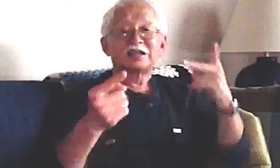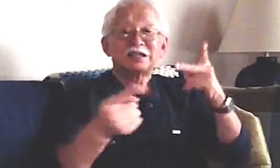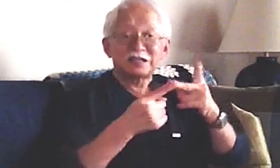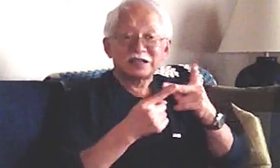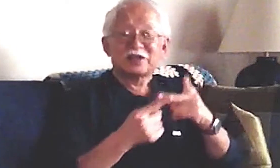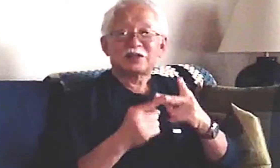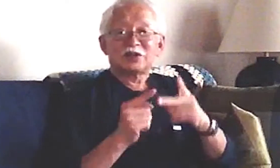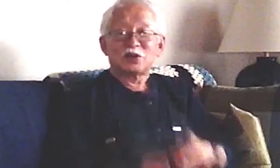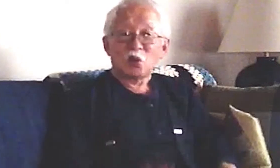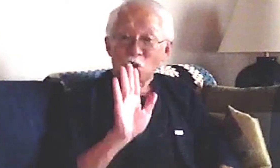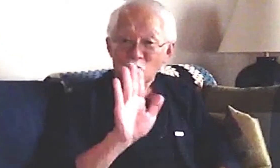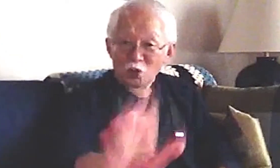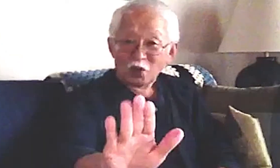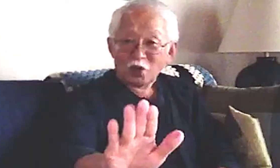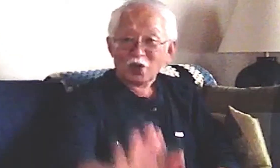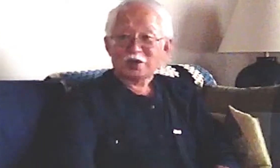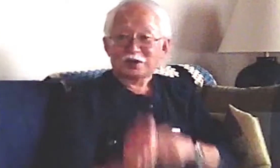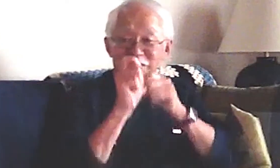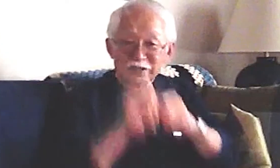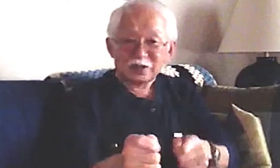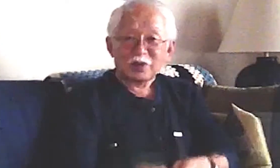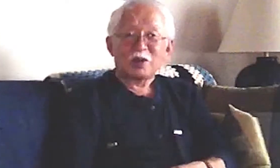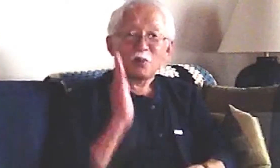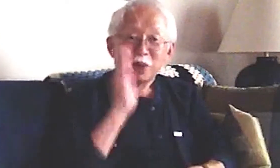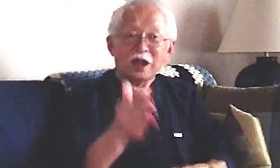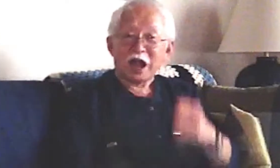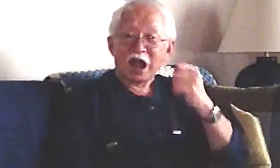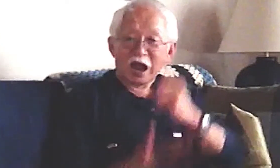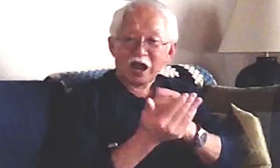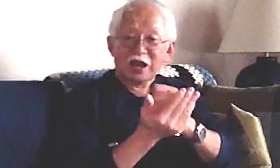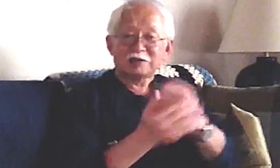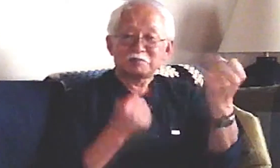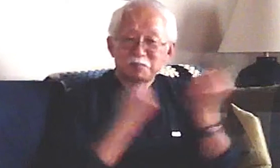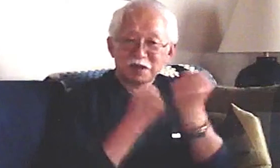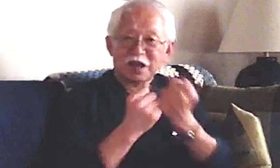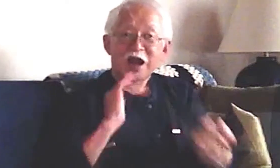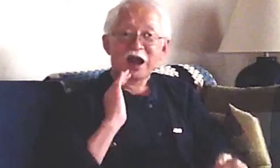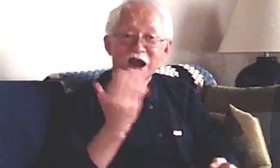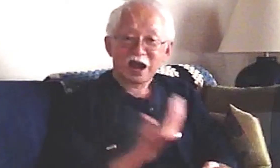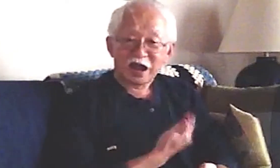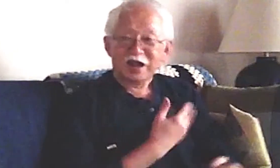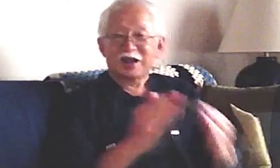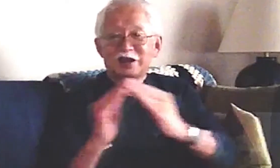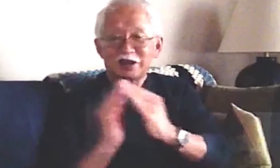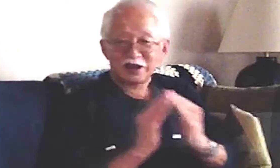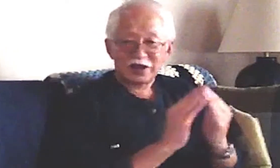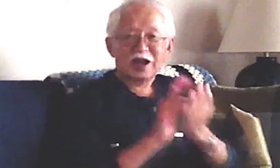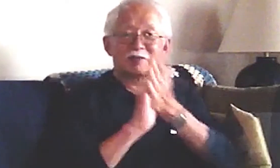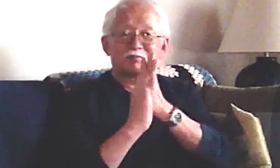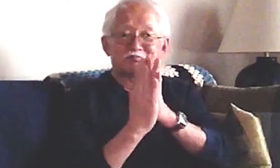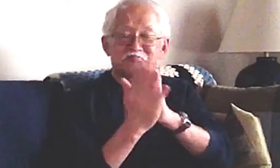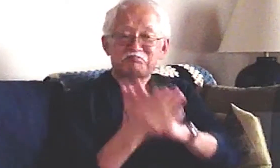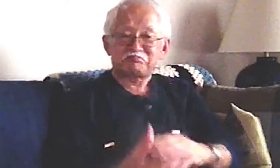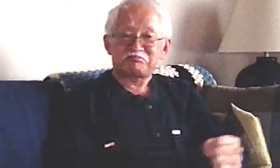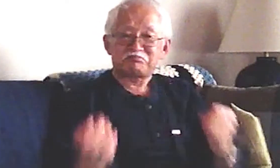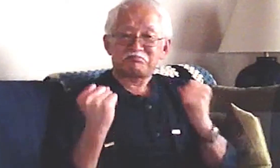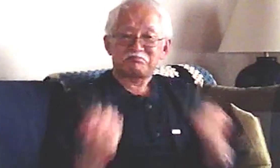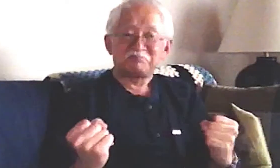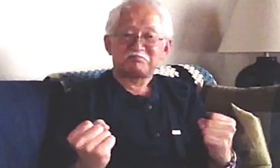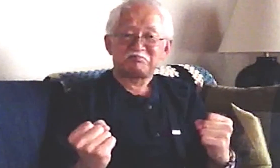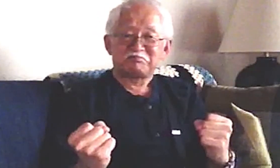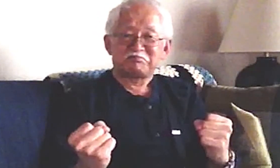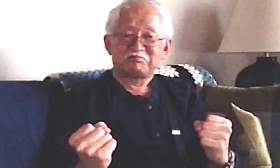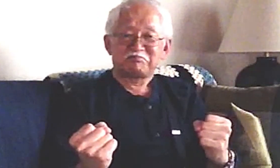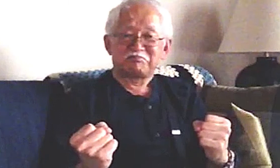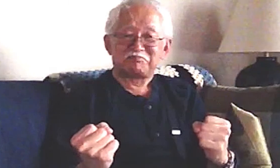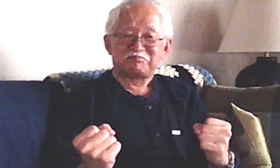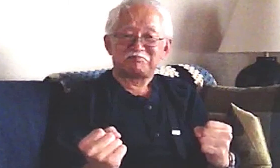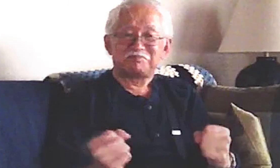As the year is ending and you are thinking about how to support the Deaf community, a financial contribution to DCARA will help our community grow stronger.